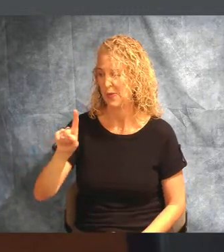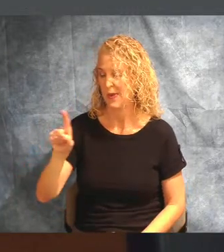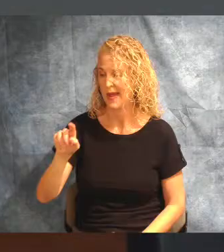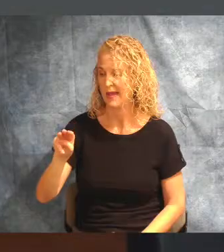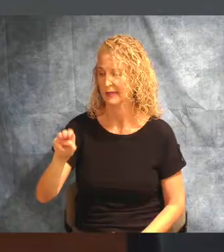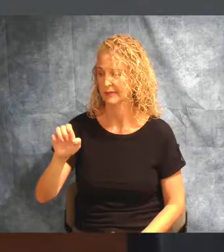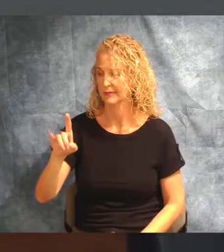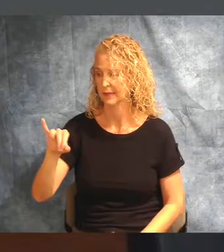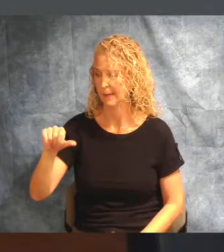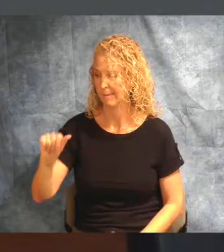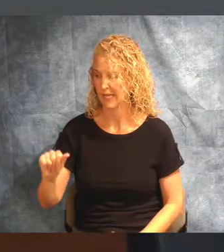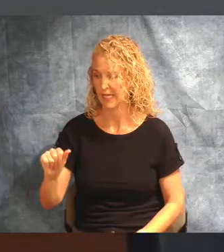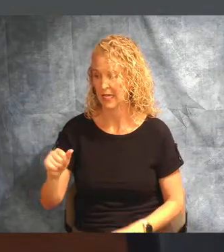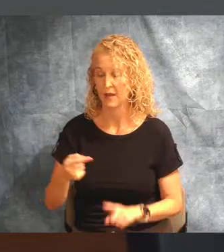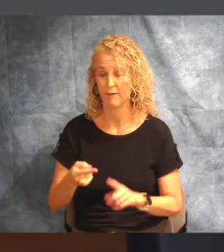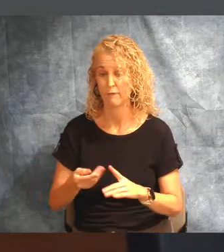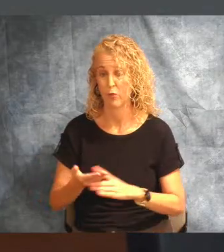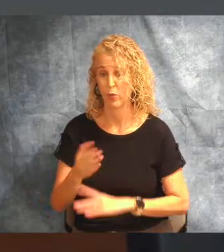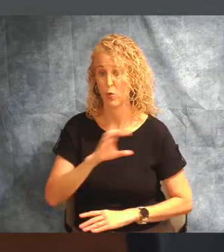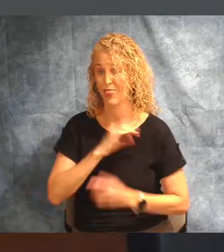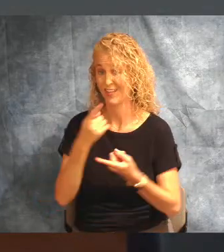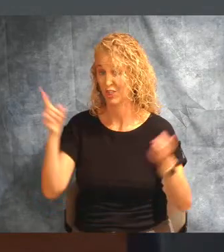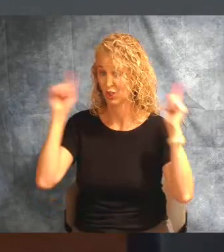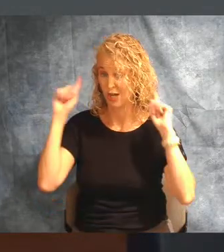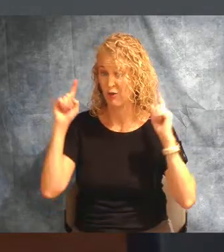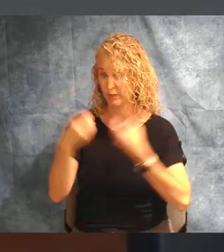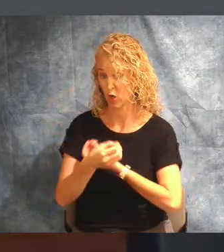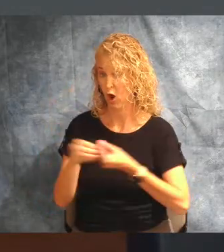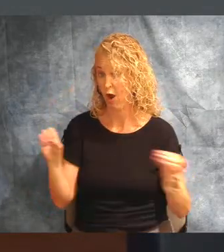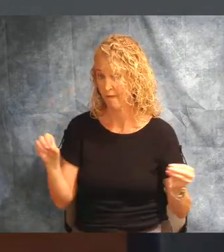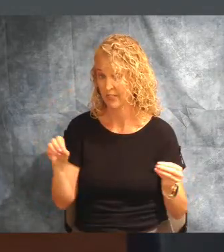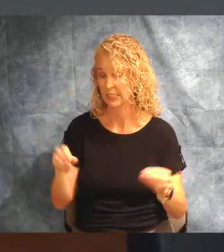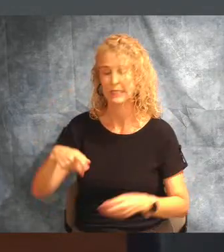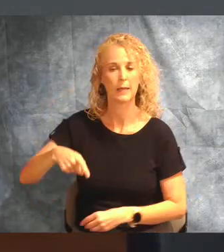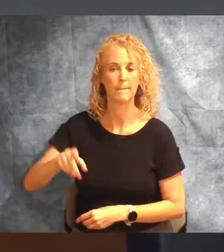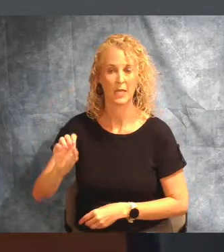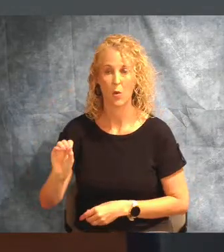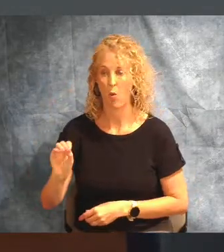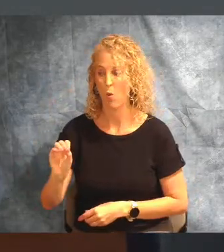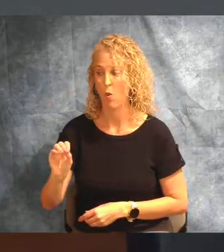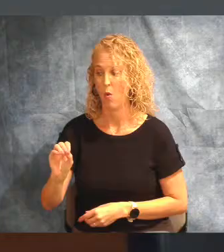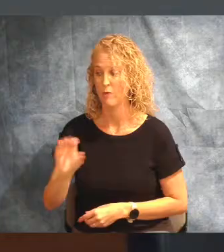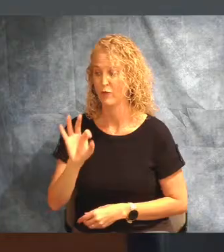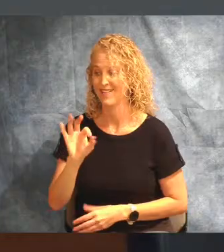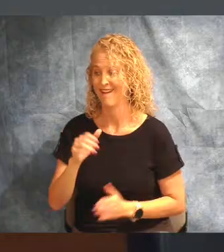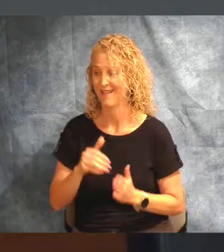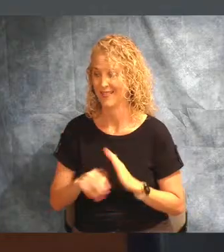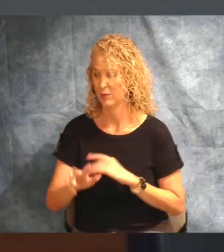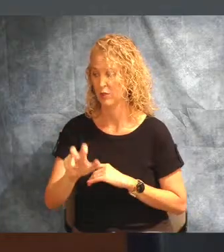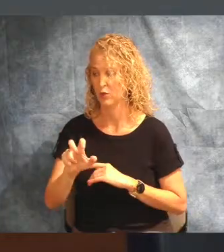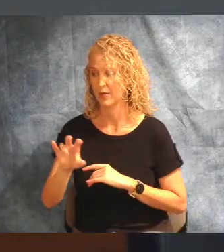agreement between the Sheriff's office and Q1 media or a purchase order for $9,37.